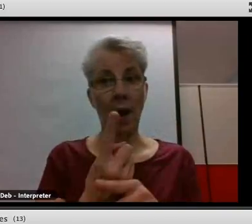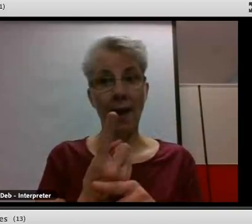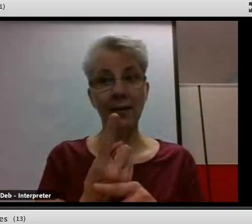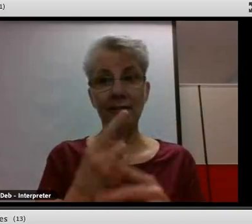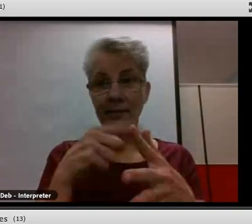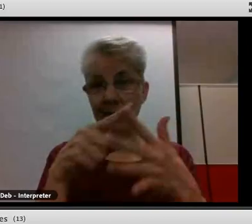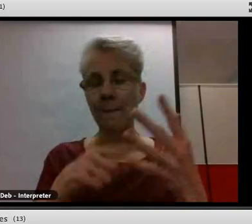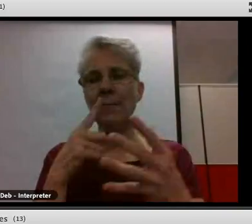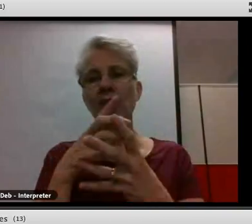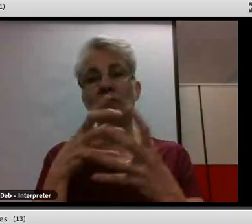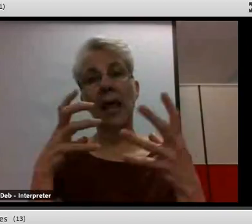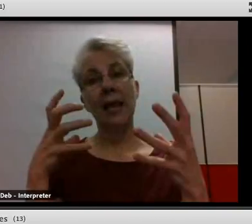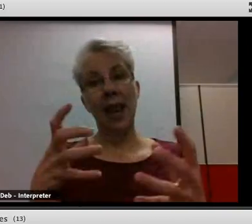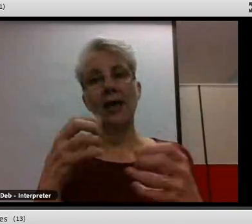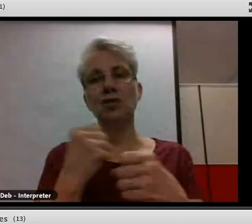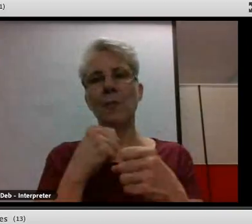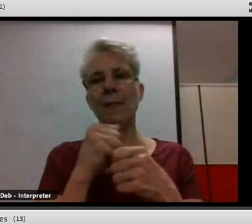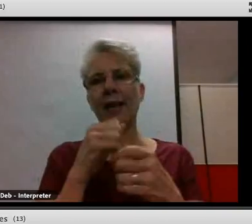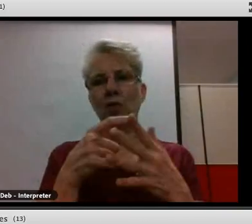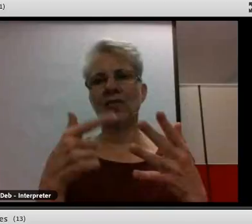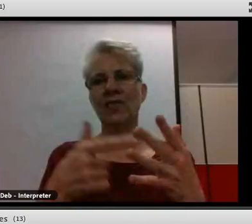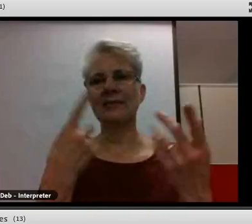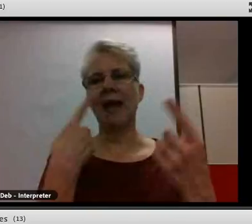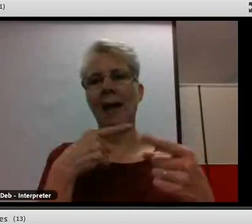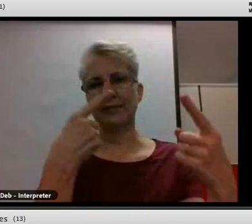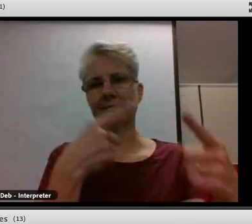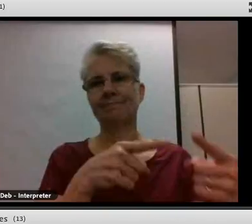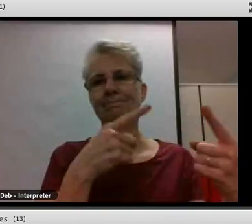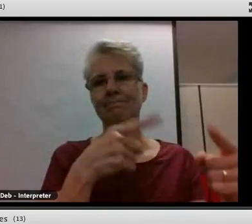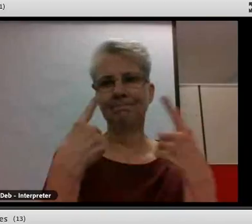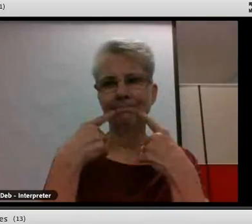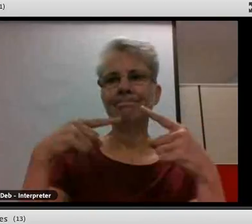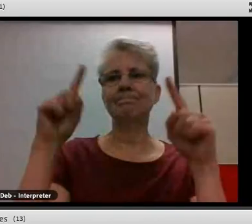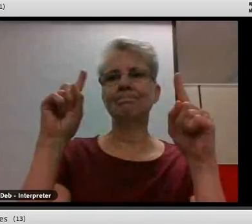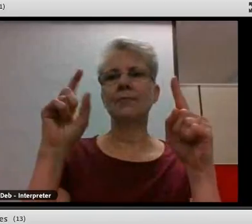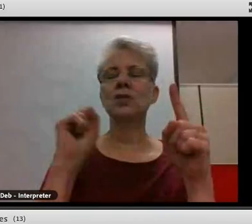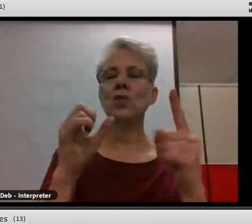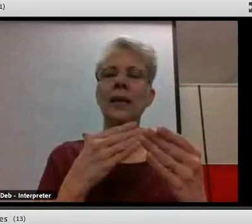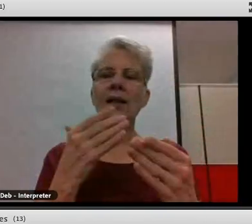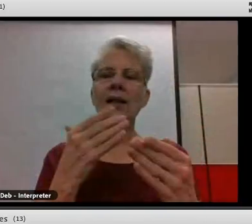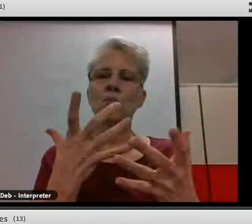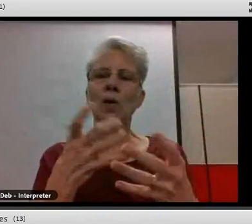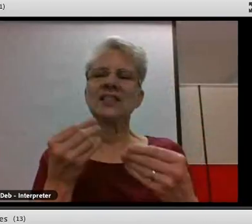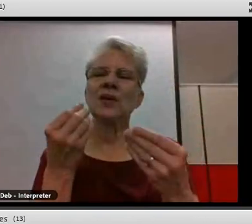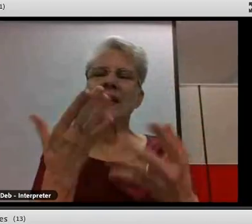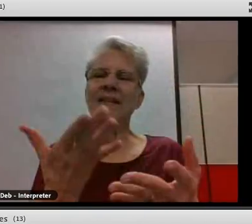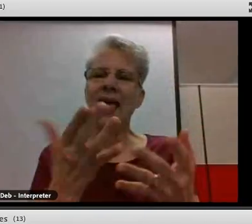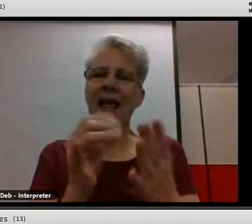Look at this. I don't even know where a screen reader